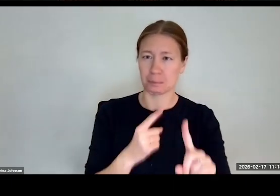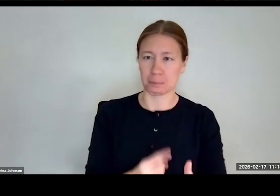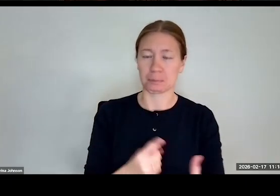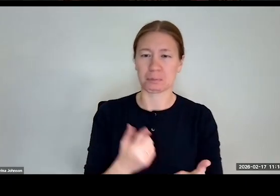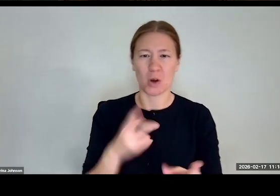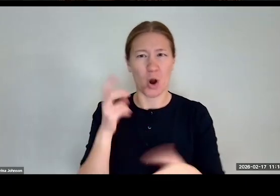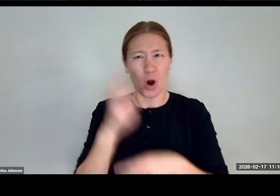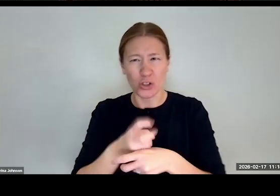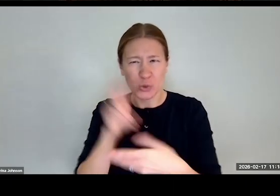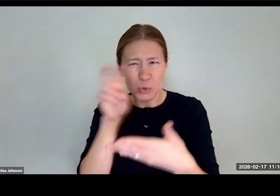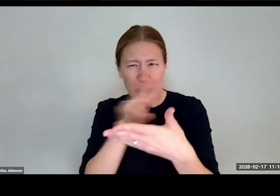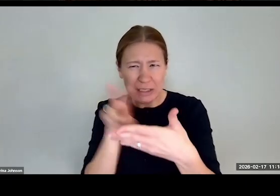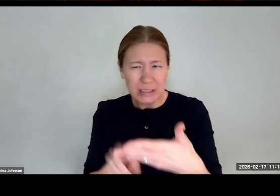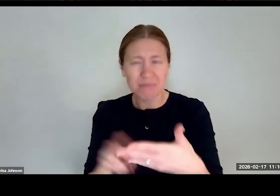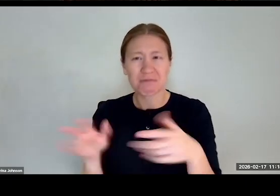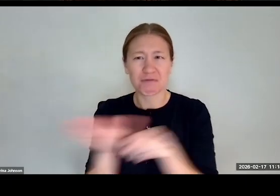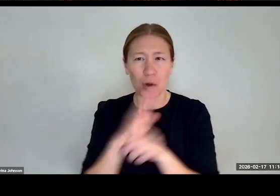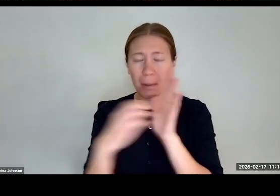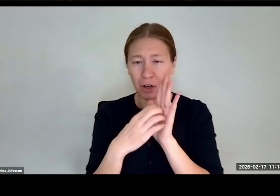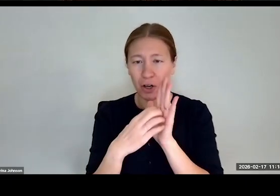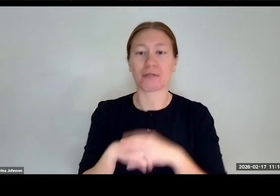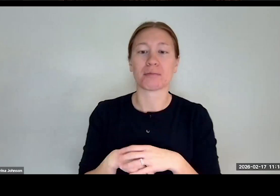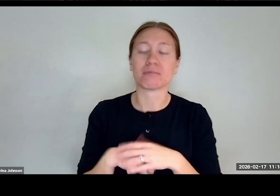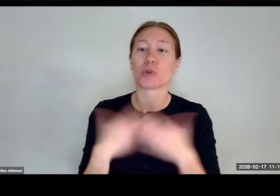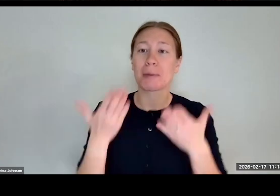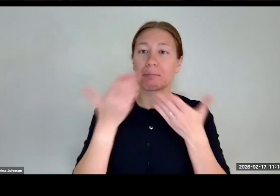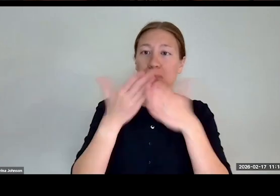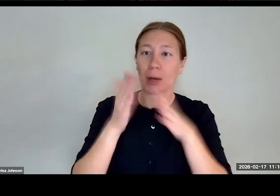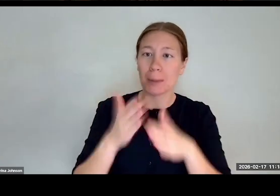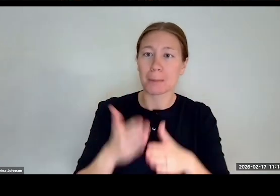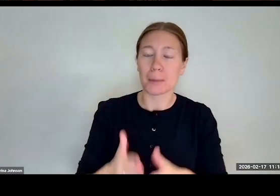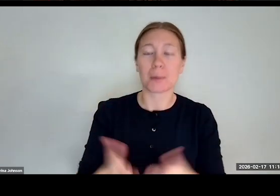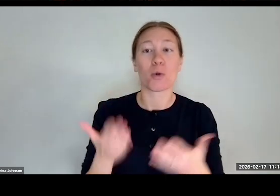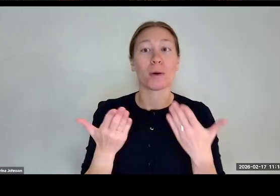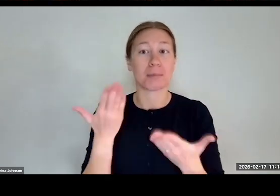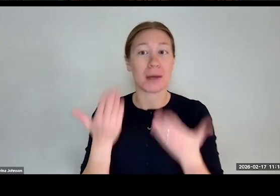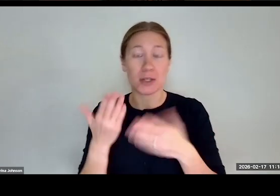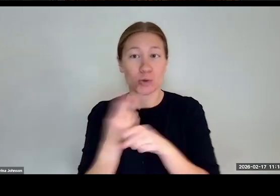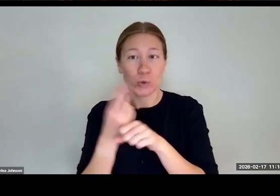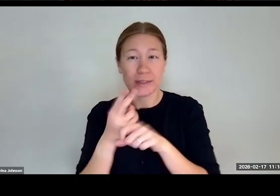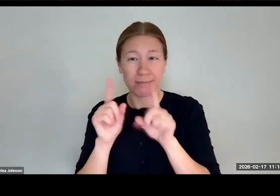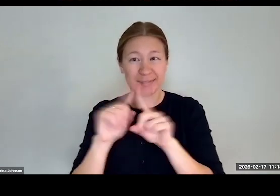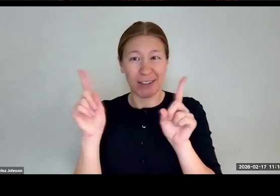that up using things like lists, like different text boxes, et cetera, can again help people parse the information a